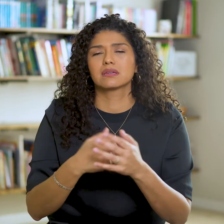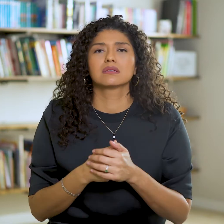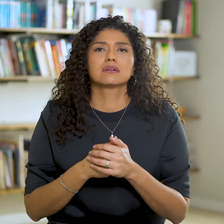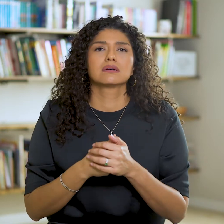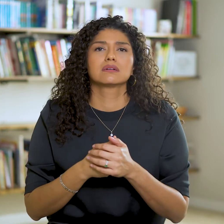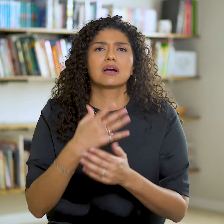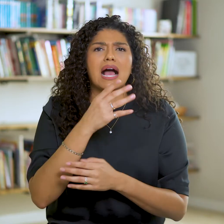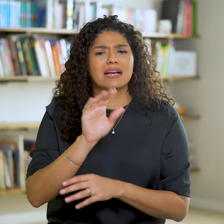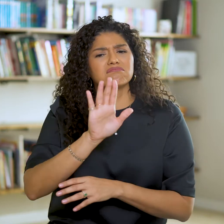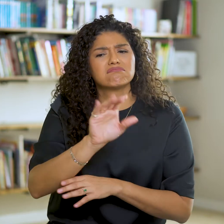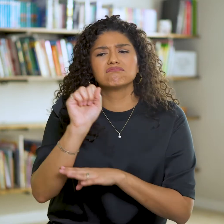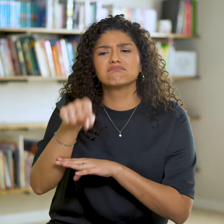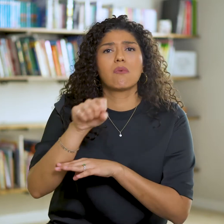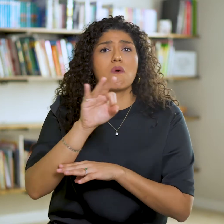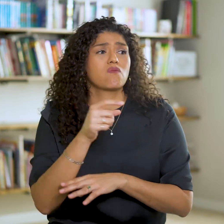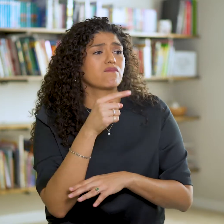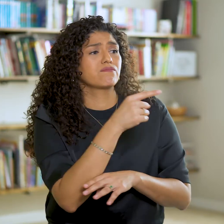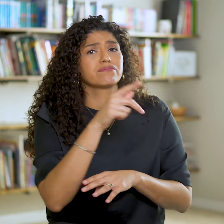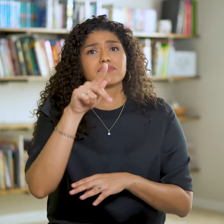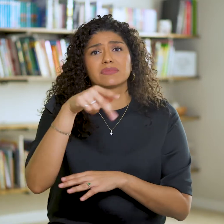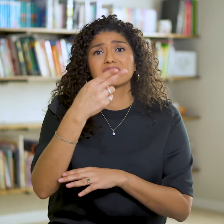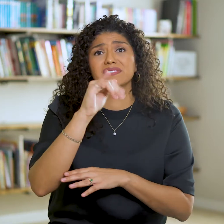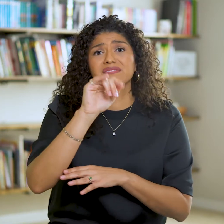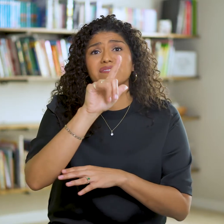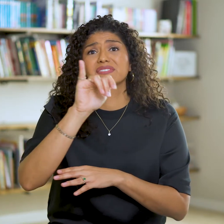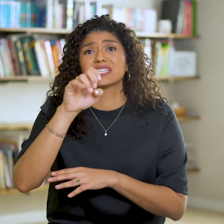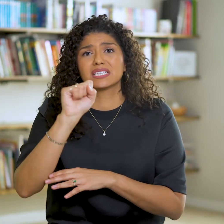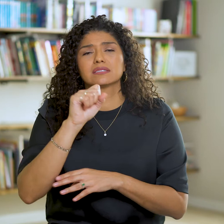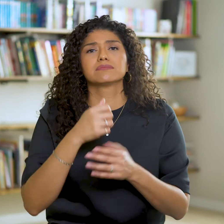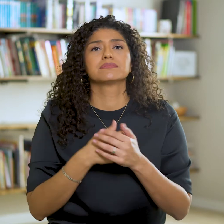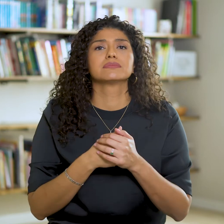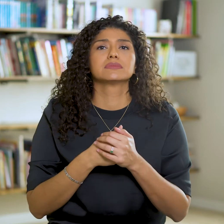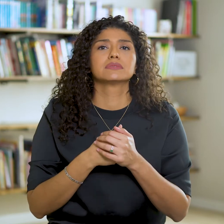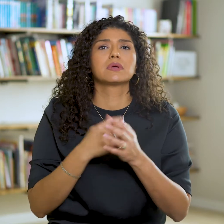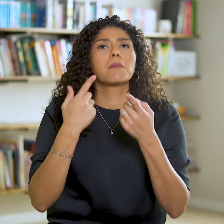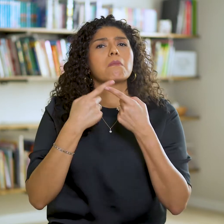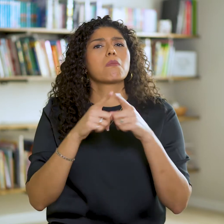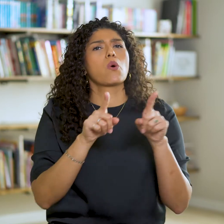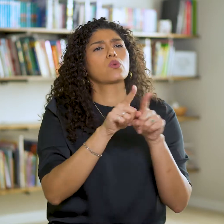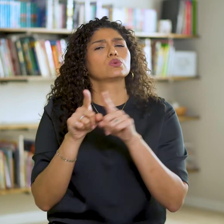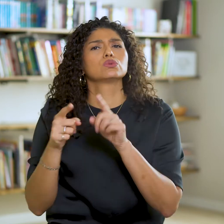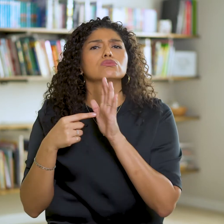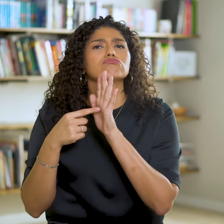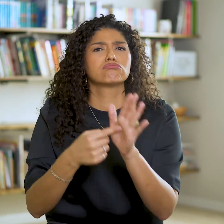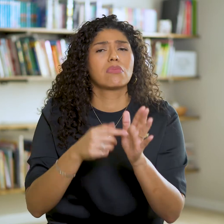and his defeat of the Phillies but also reveals that